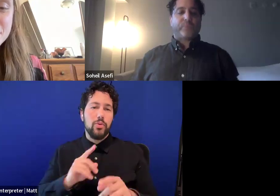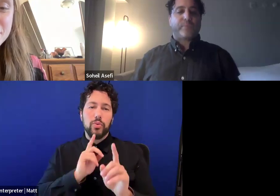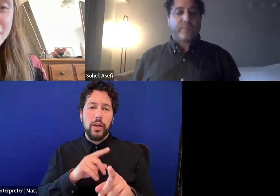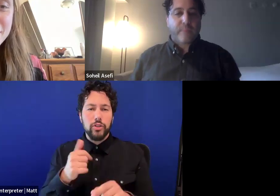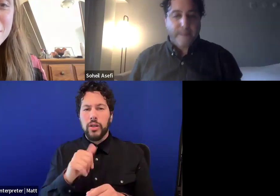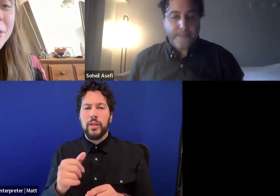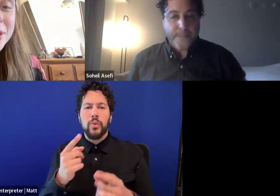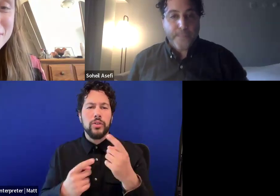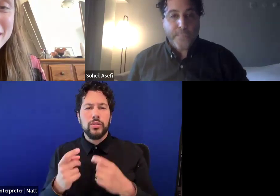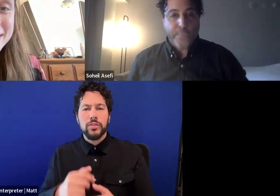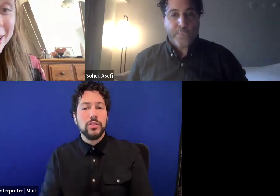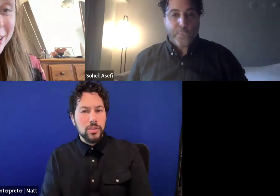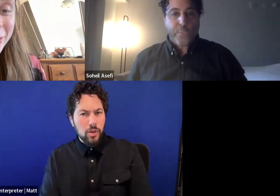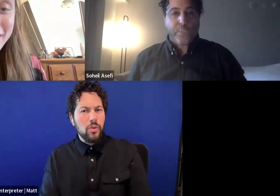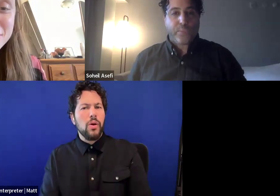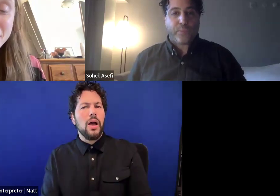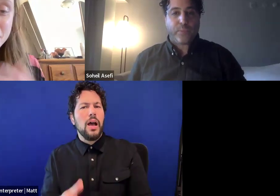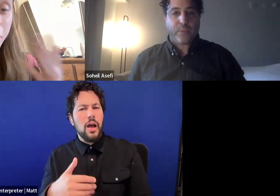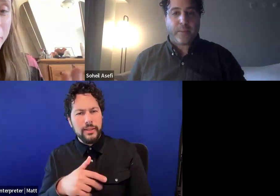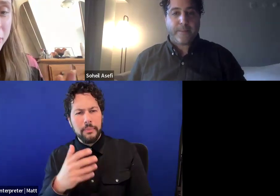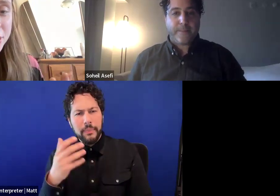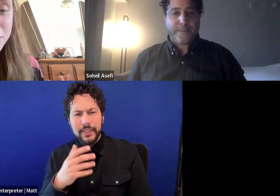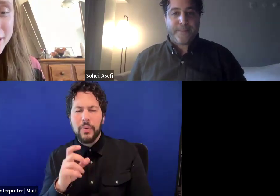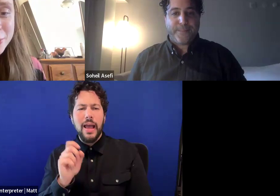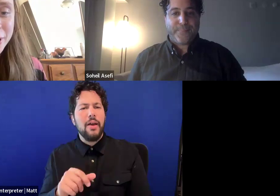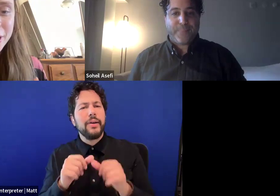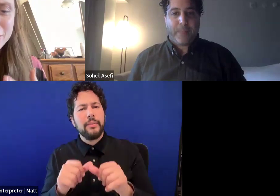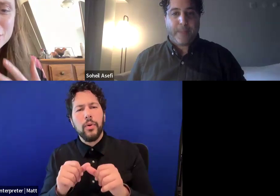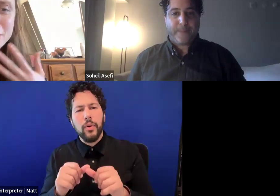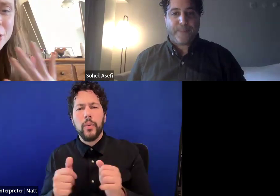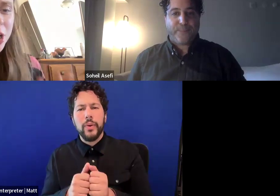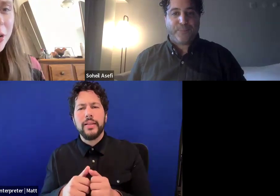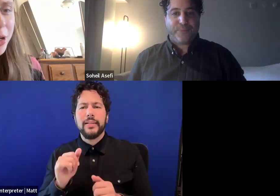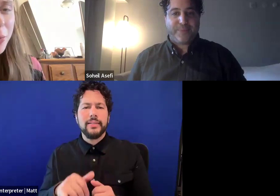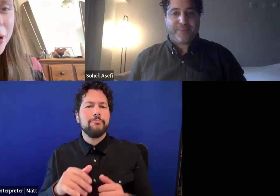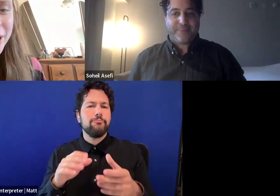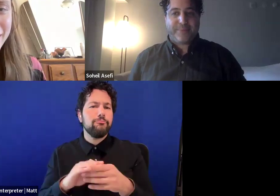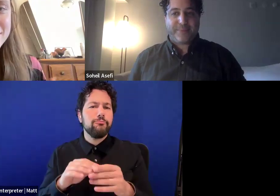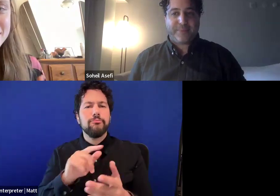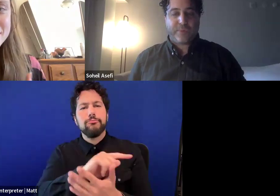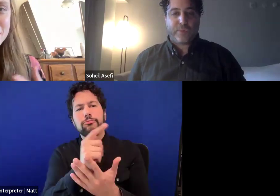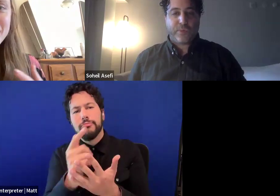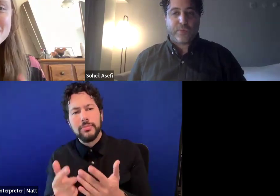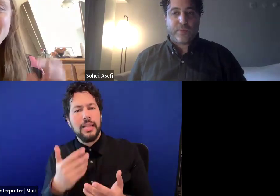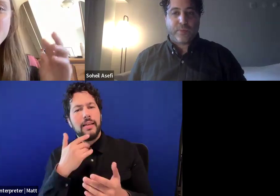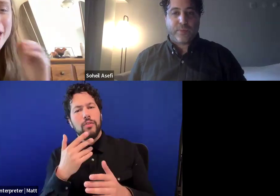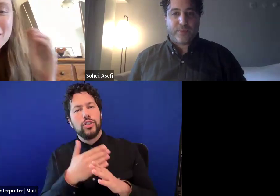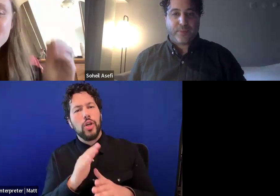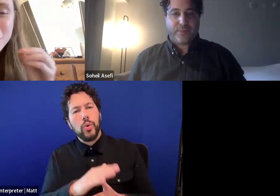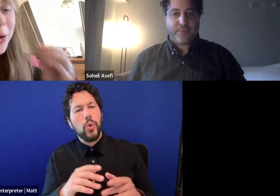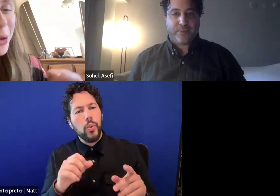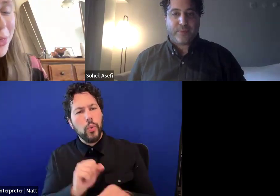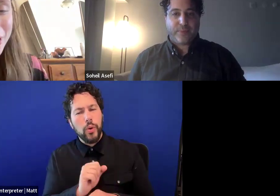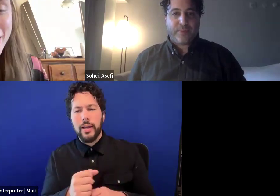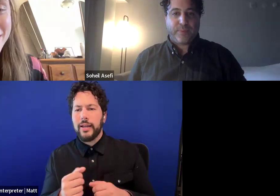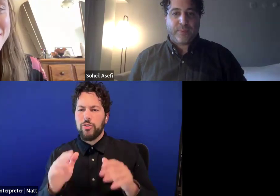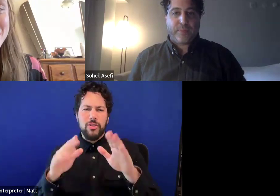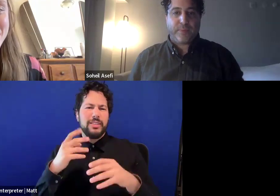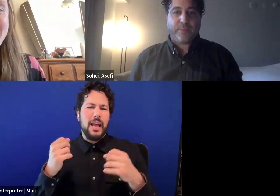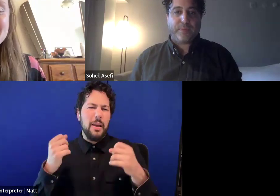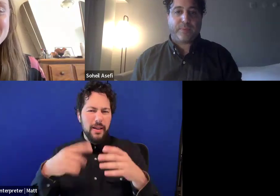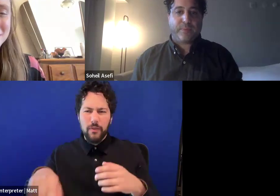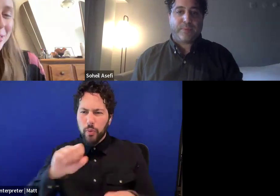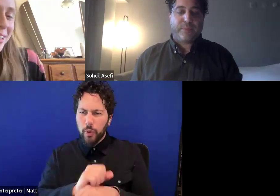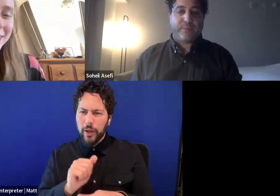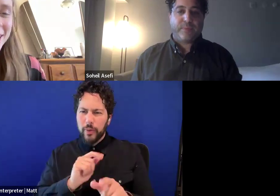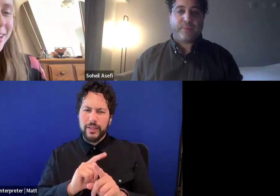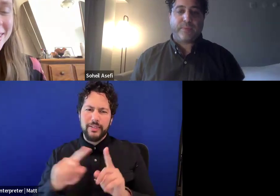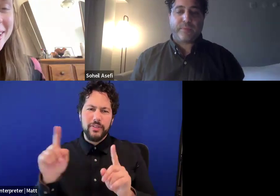No, this is amazing. We have to keep going with the showcase, but thank you so much for sharing your work, and it's great to see how many of you are working with archives in different capacities, it's really exciting.